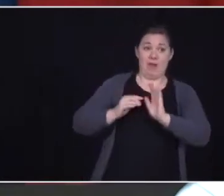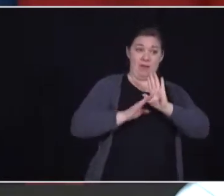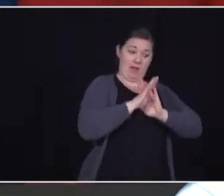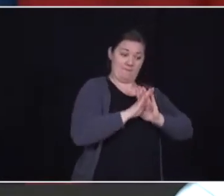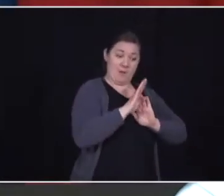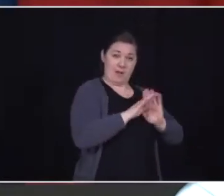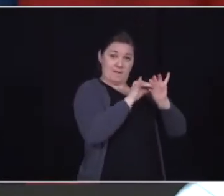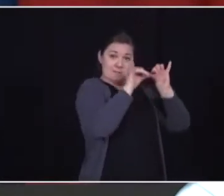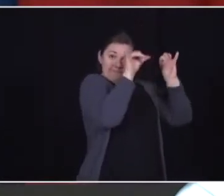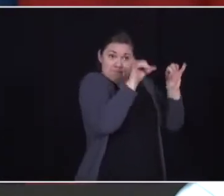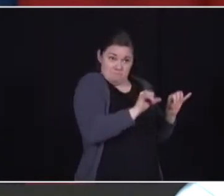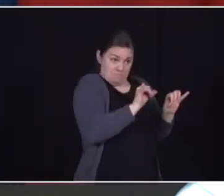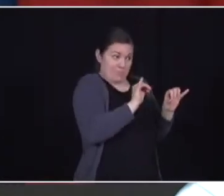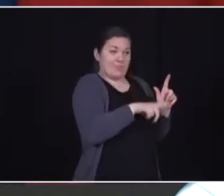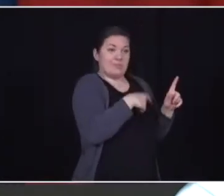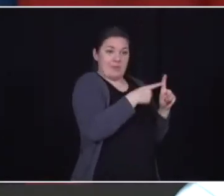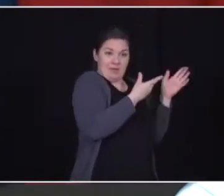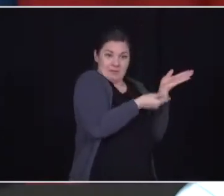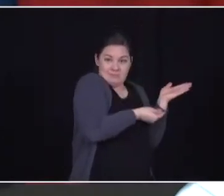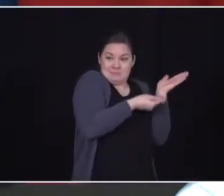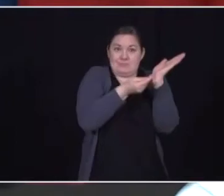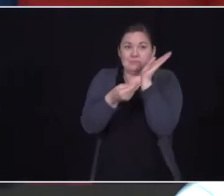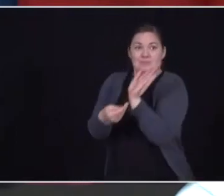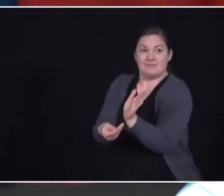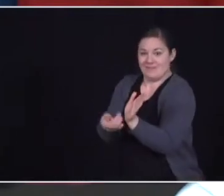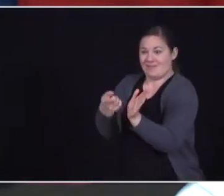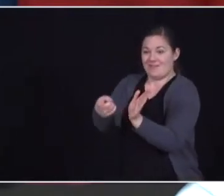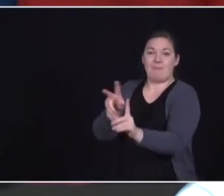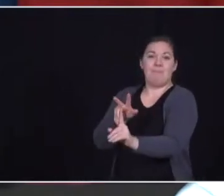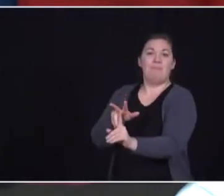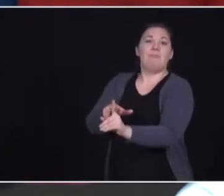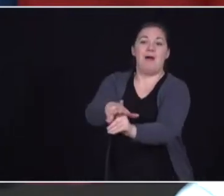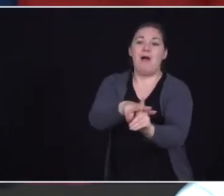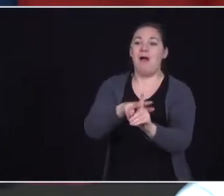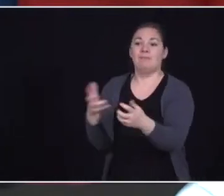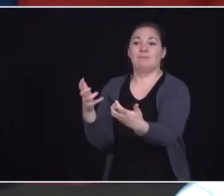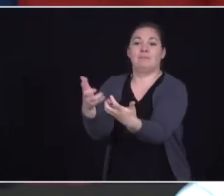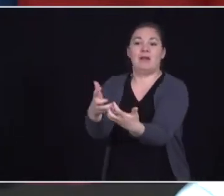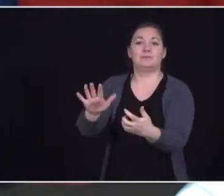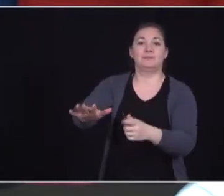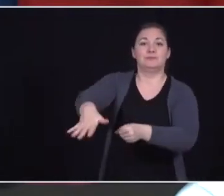the public health units have the regional knowledge. They have the expertise, they are vaccine experts